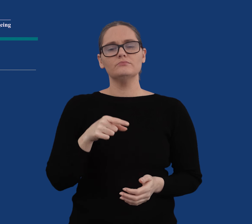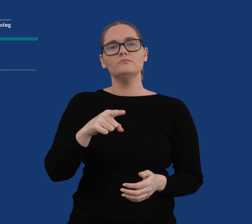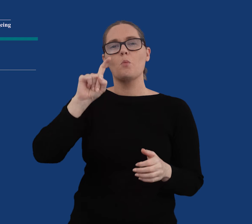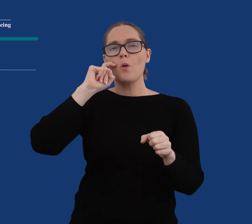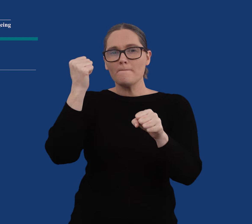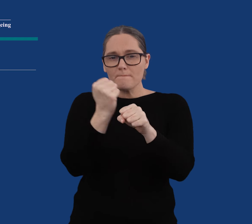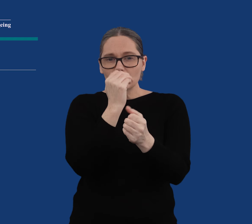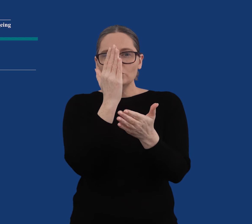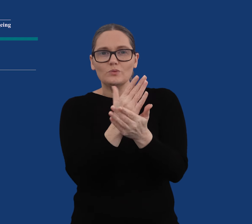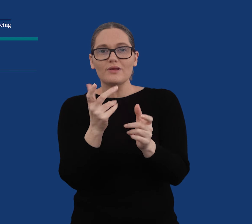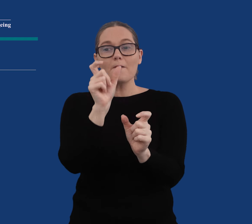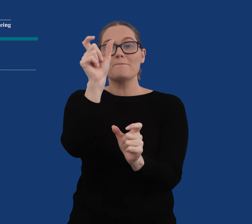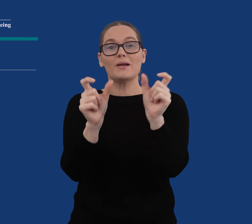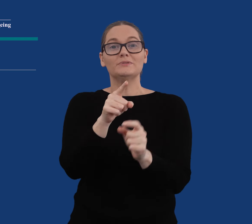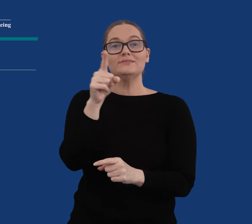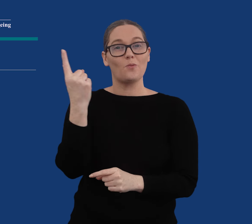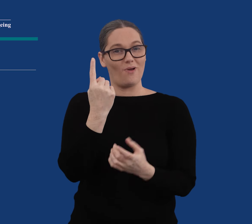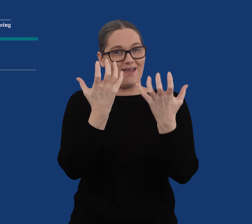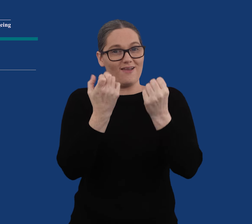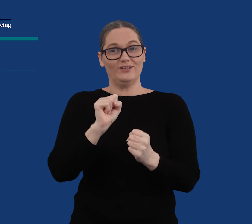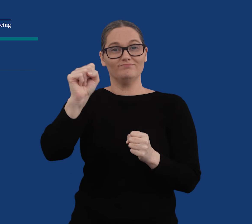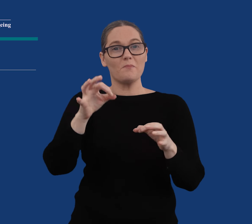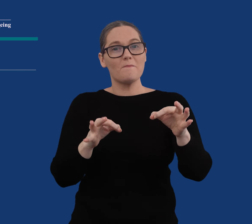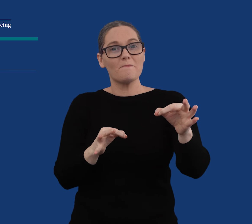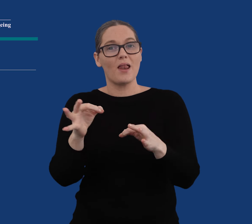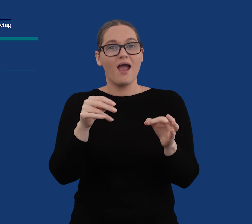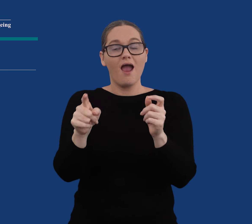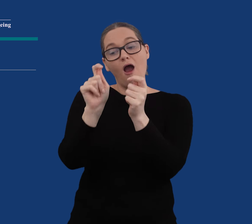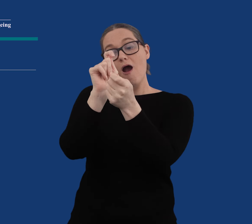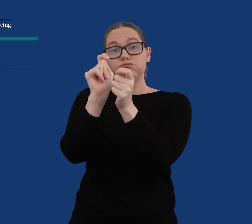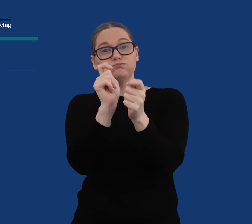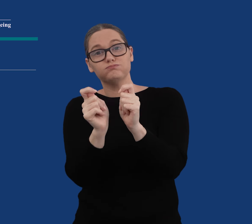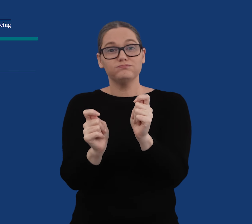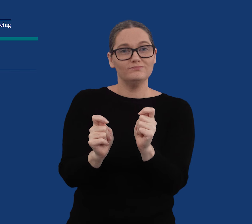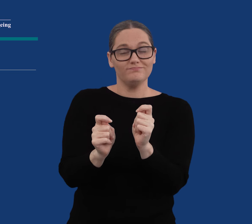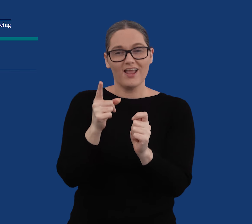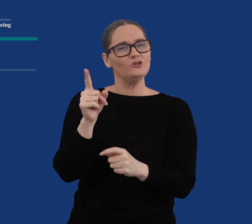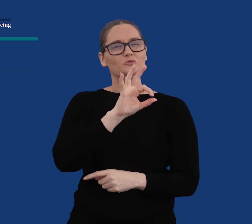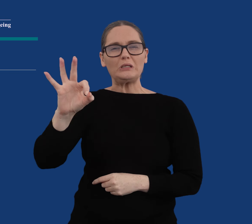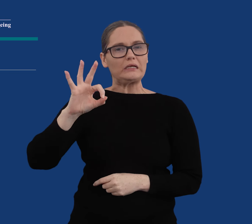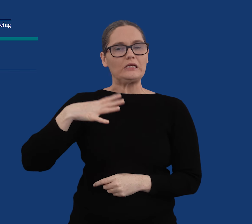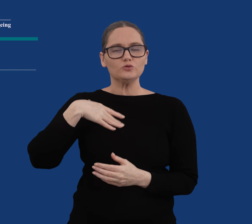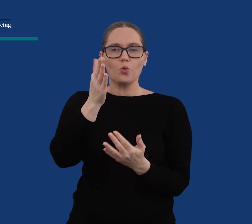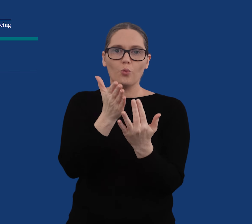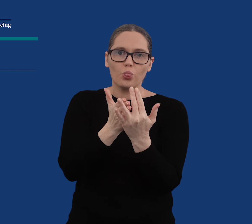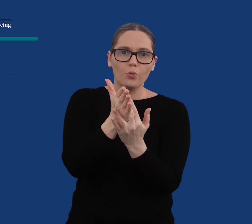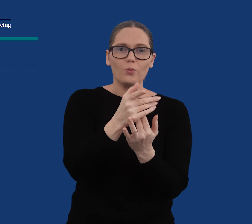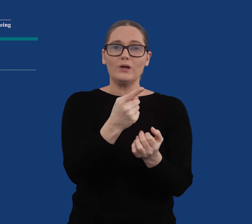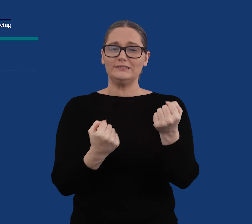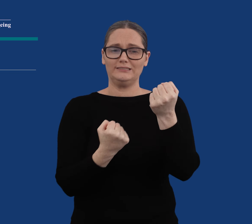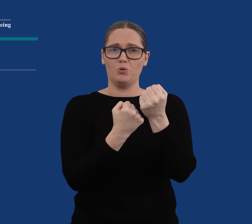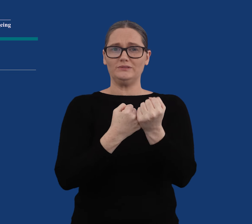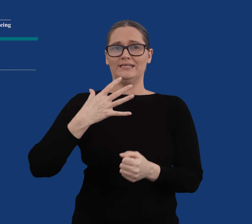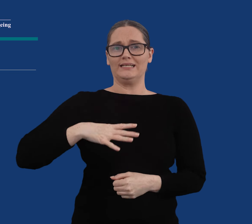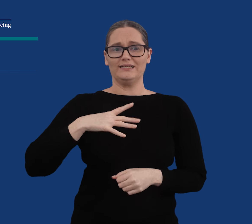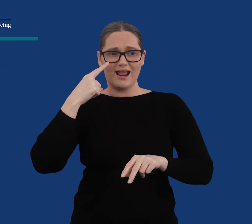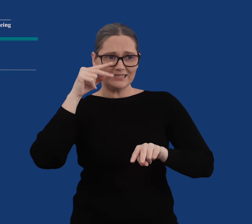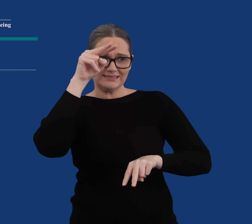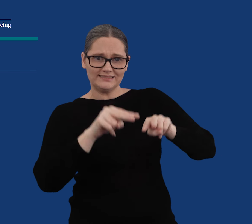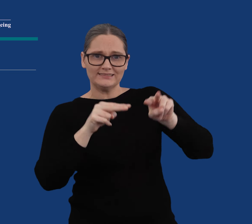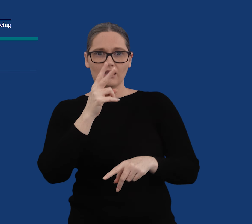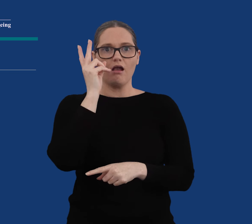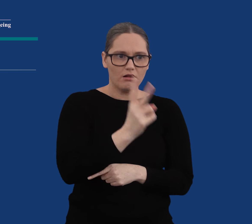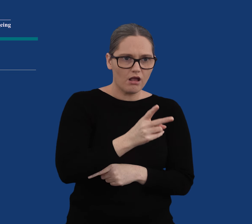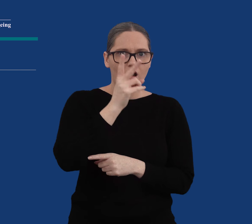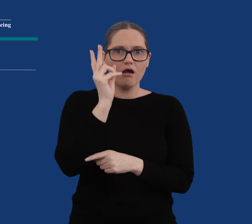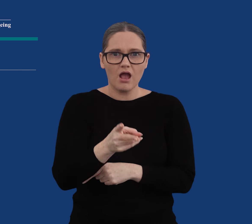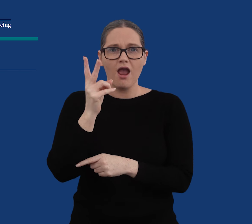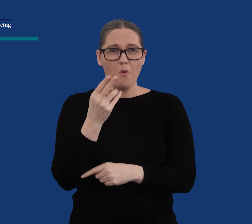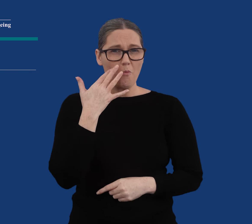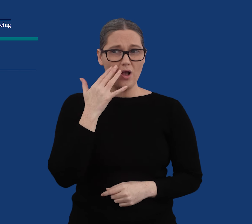This will ensure participants can have their plan adjusted without having to undergo a support needs reassessment,